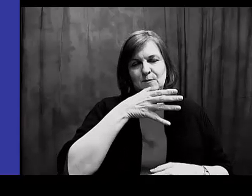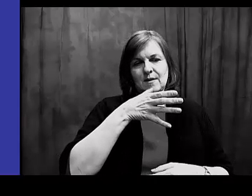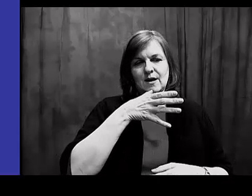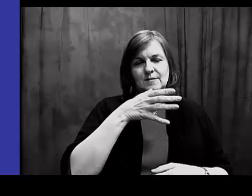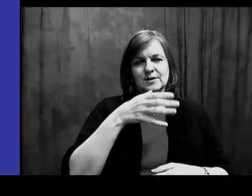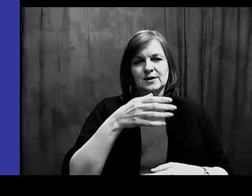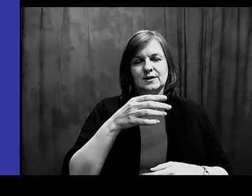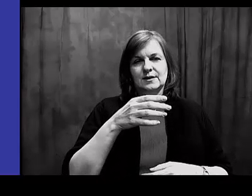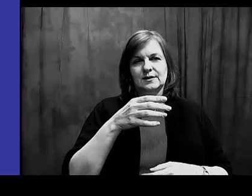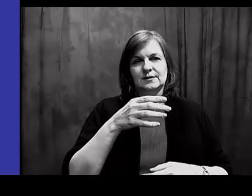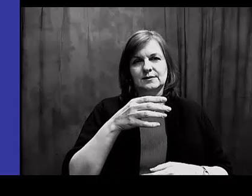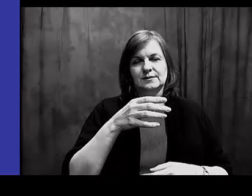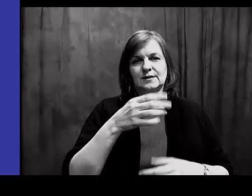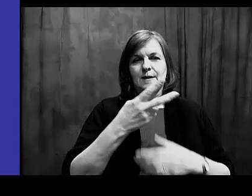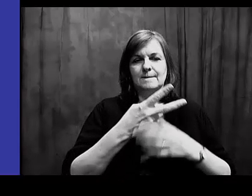we will say "P mom"